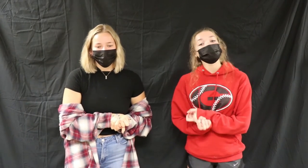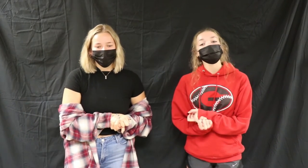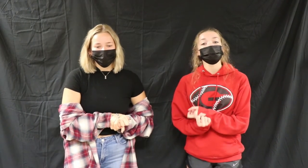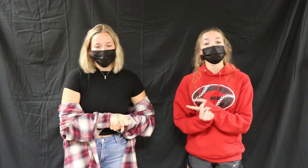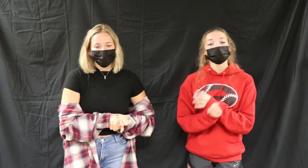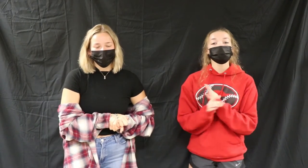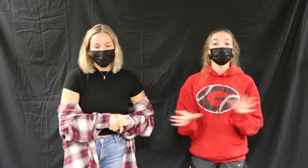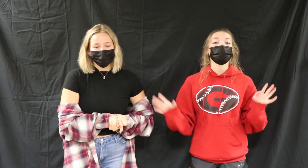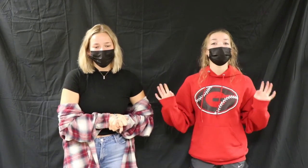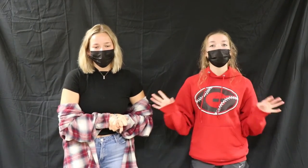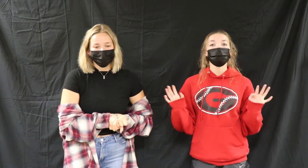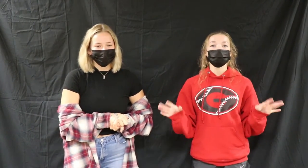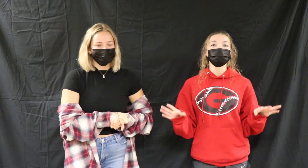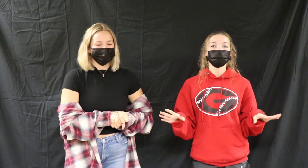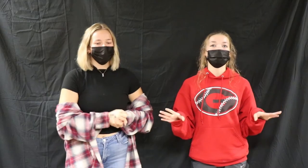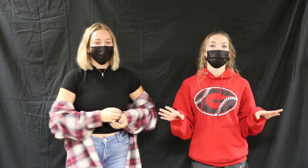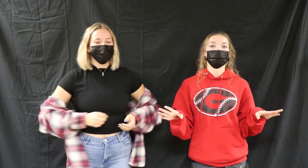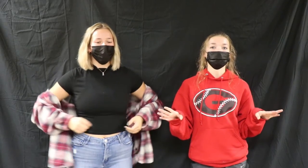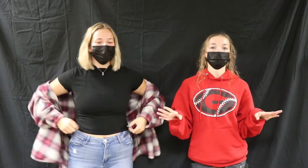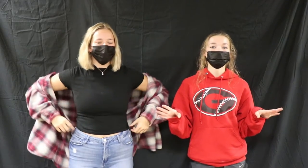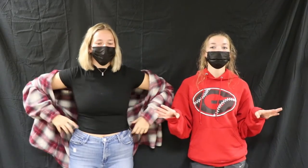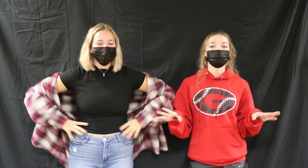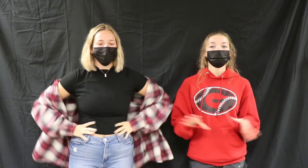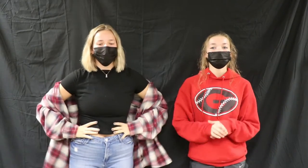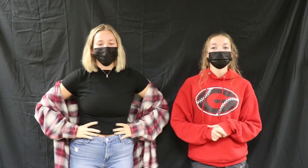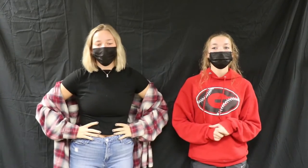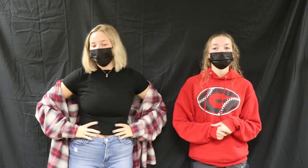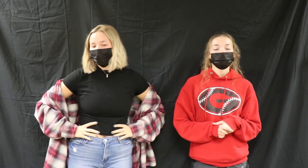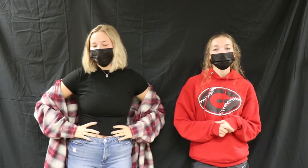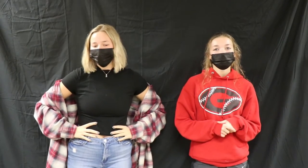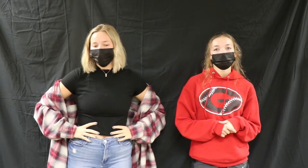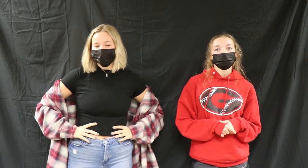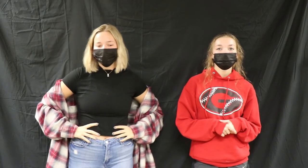esports and salt are all meeting tomorrow if you are interested in attending any of these meetings